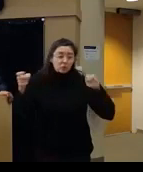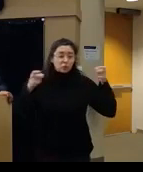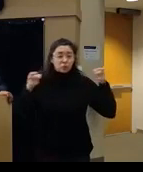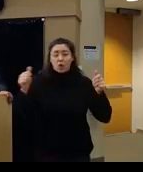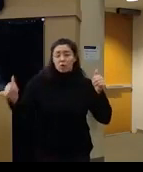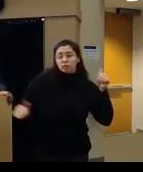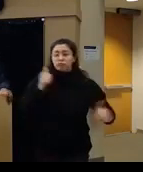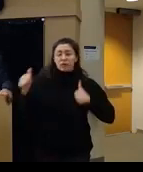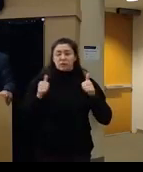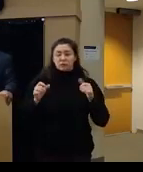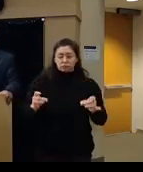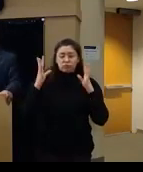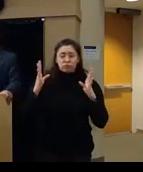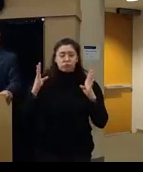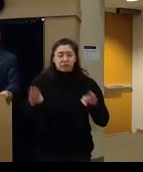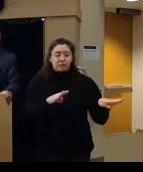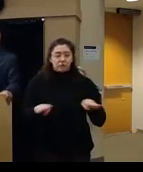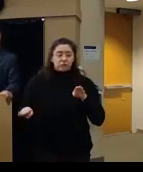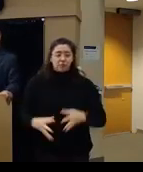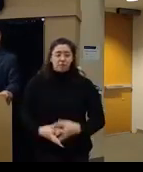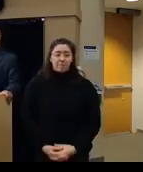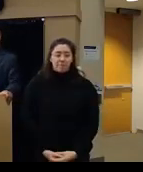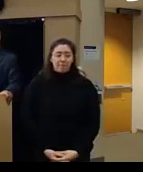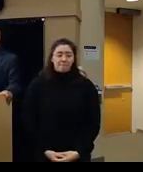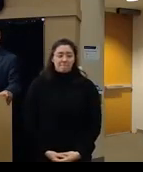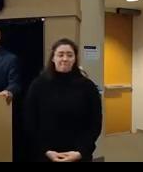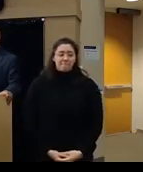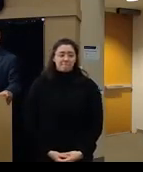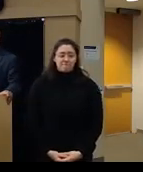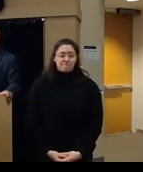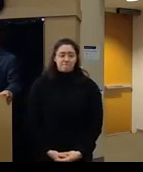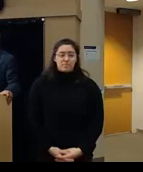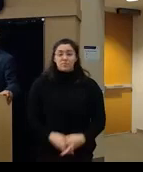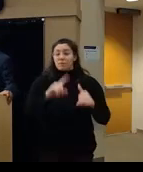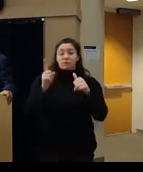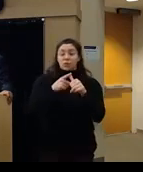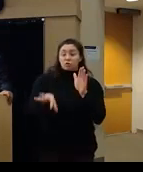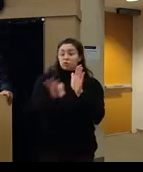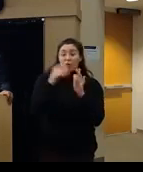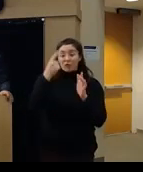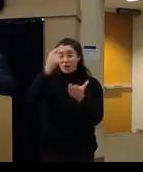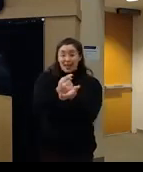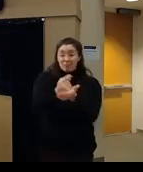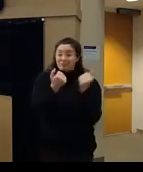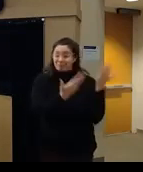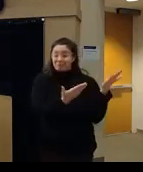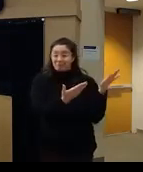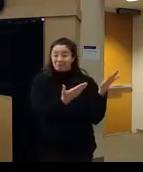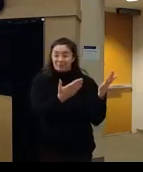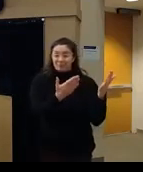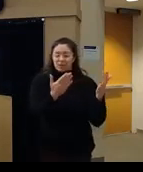and assaultive behavior right first choice for starting therapy the angry black guy with the